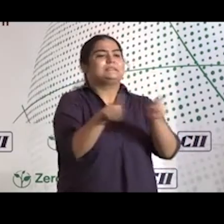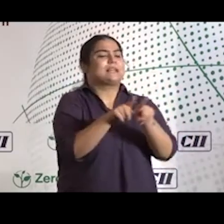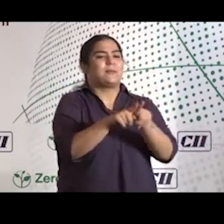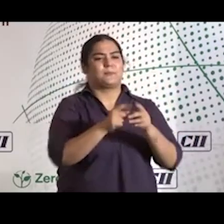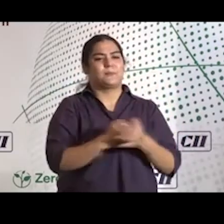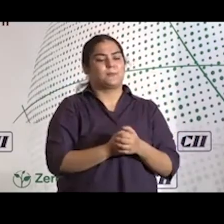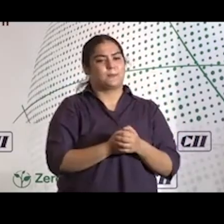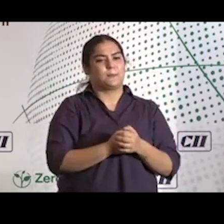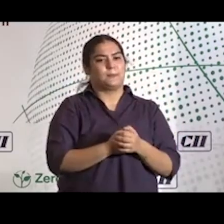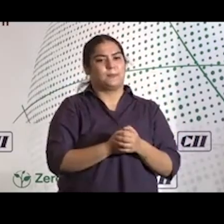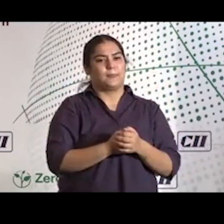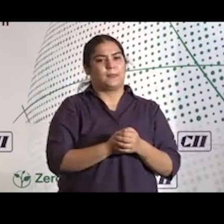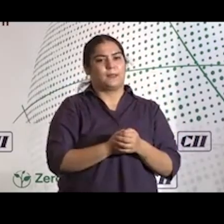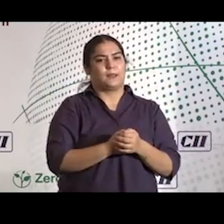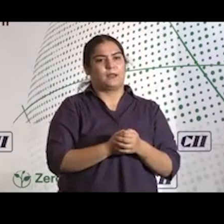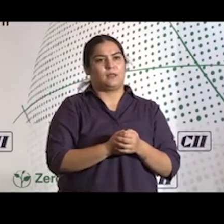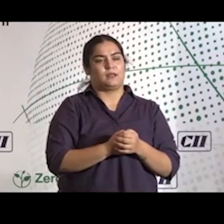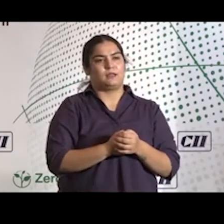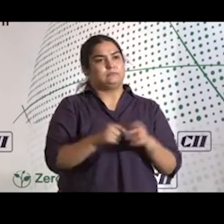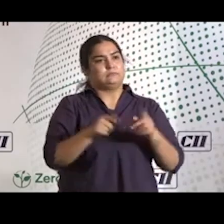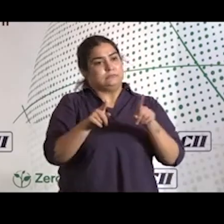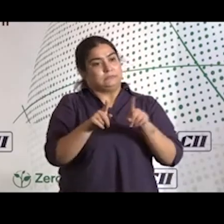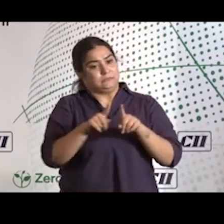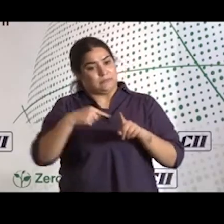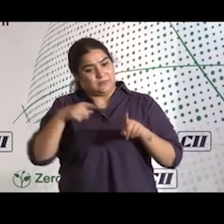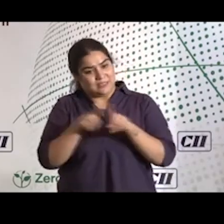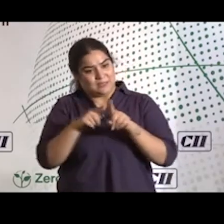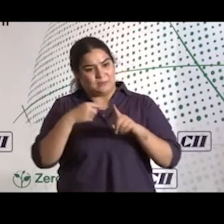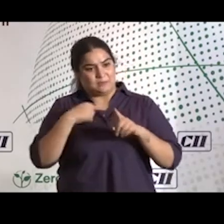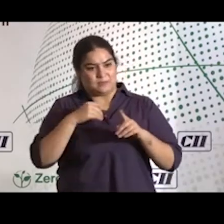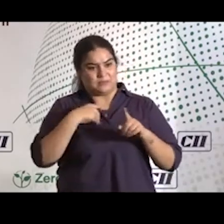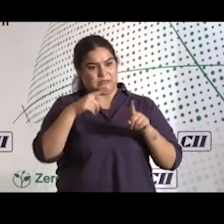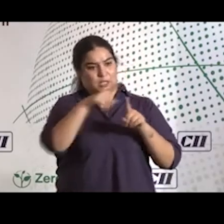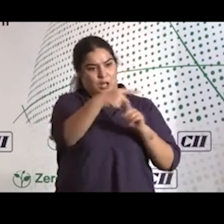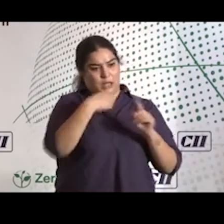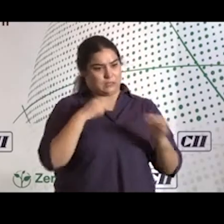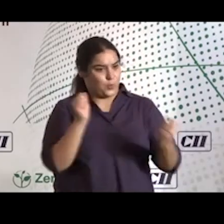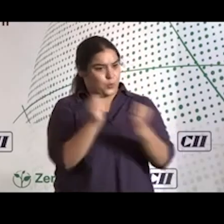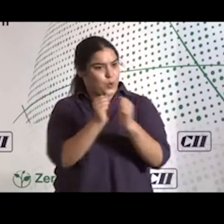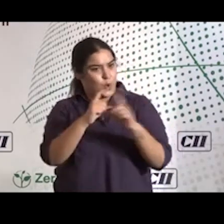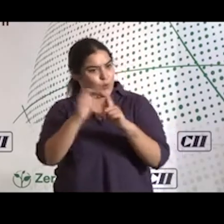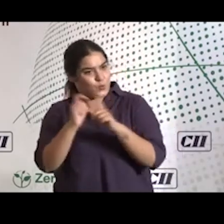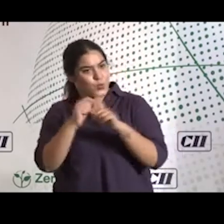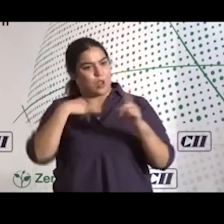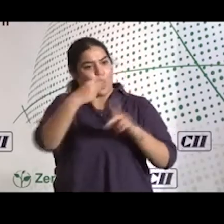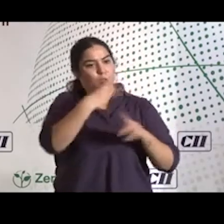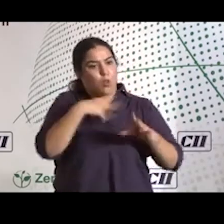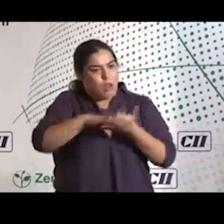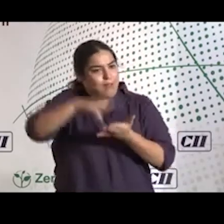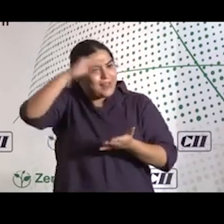we can do together and learn from each other because it's not what know is the world.